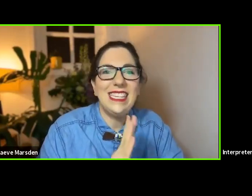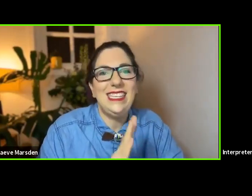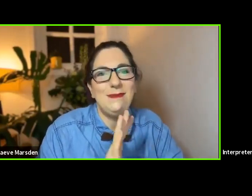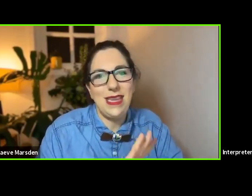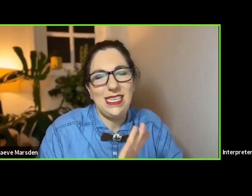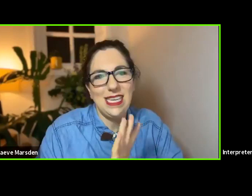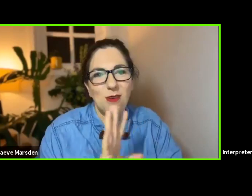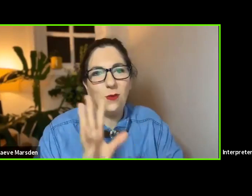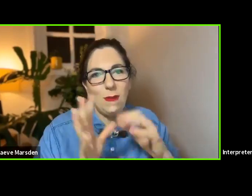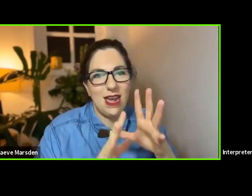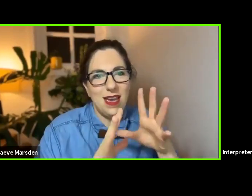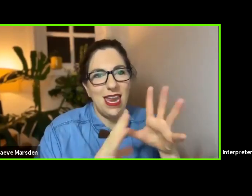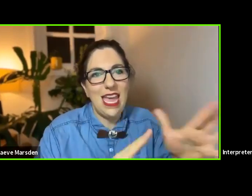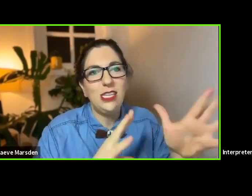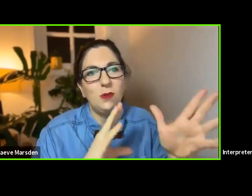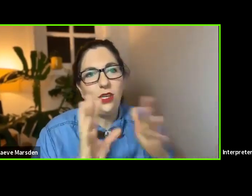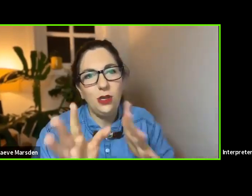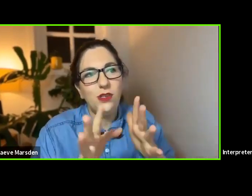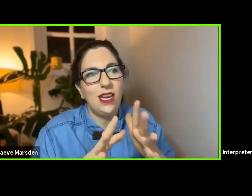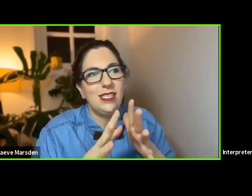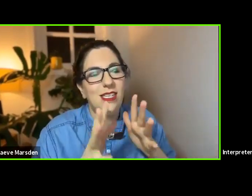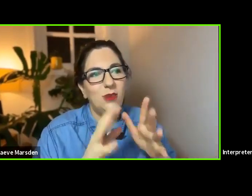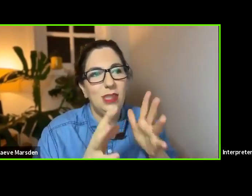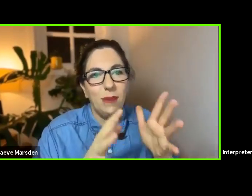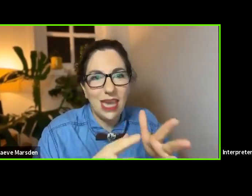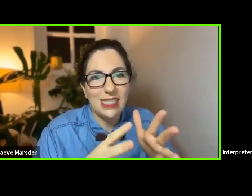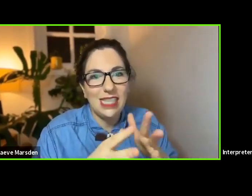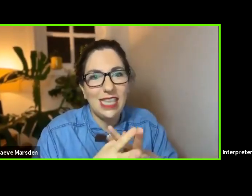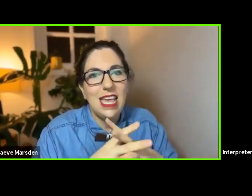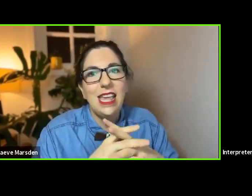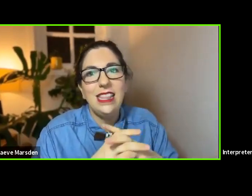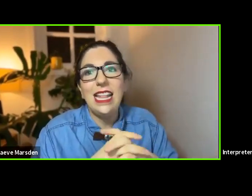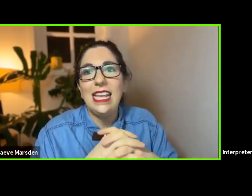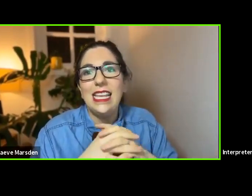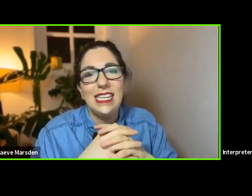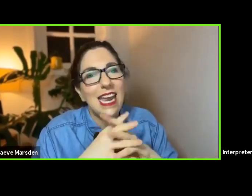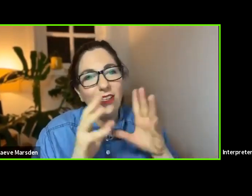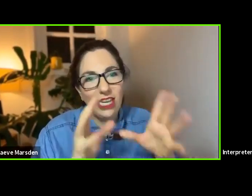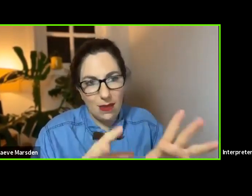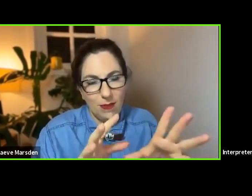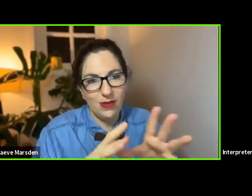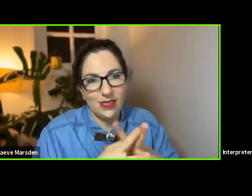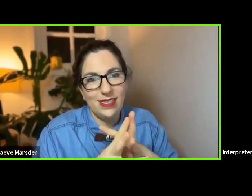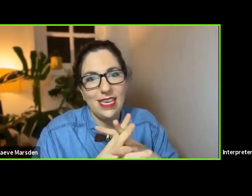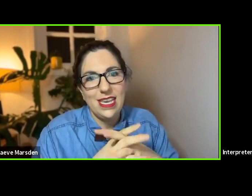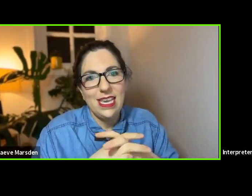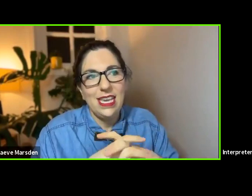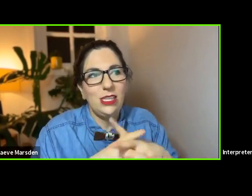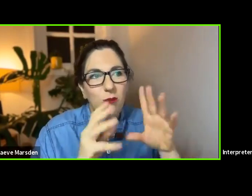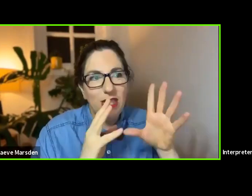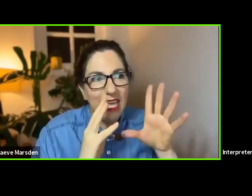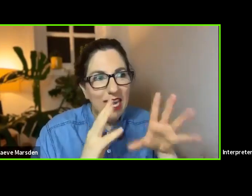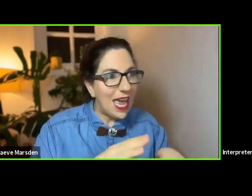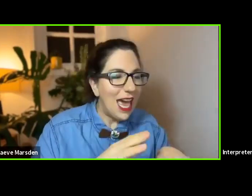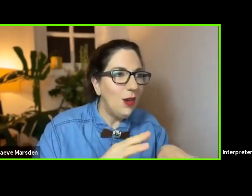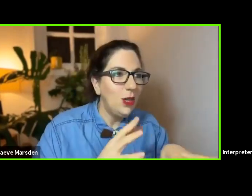to put the discount you discount. You'll need to exit this meat You'll need to exit this meeting or webinar and head to a new address. to join to join the party that to join the party that link is